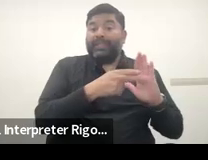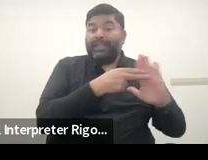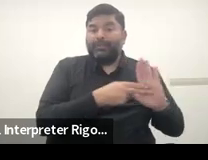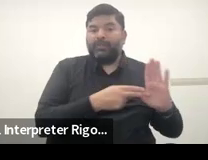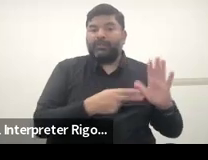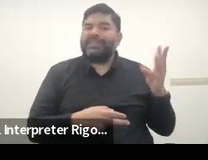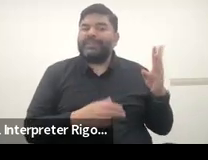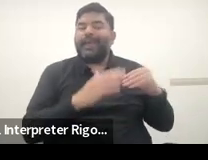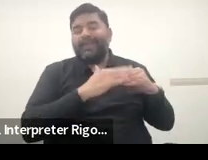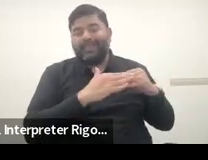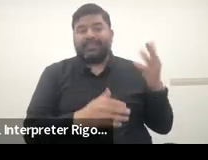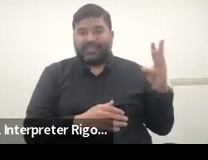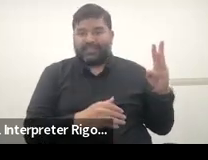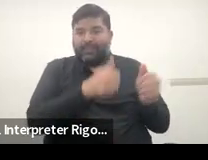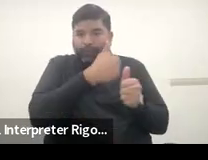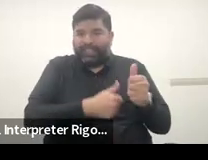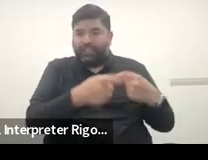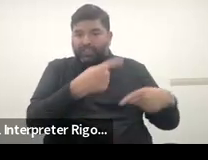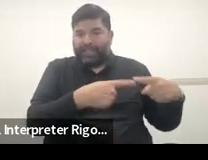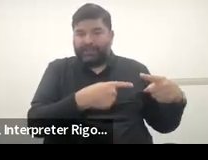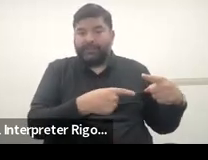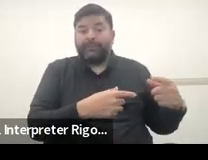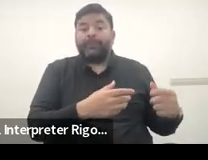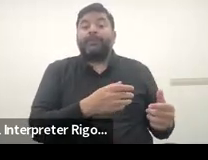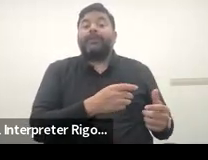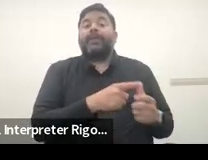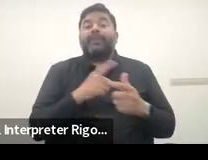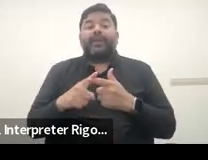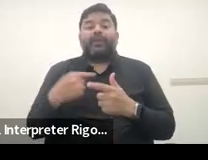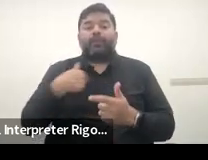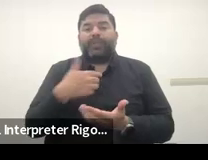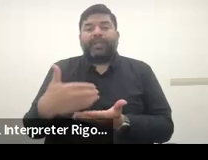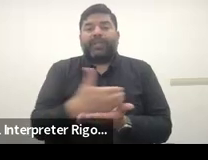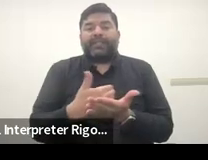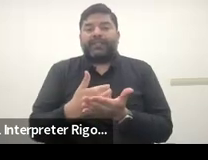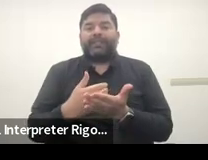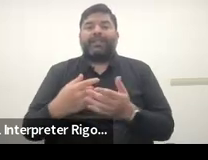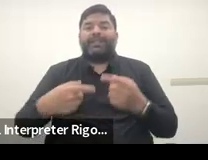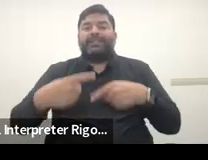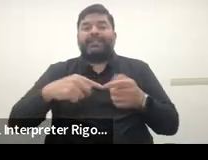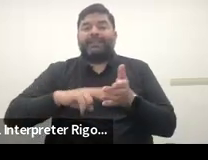least 16 per sign, and we also collected semantic associations so for example CAT